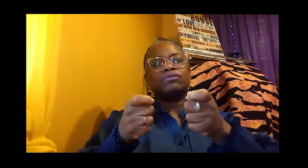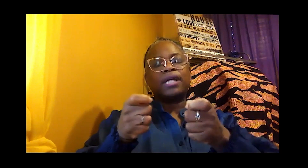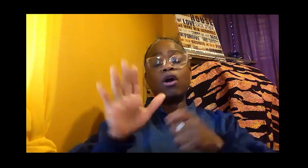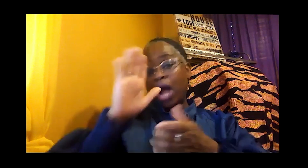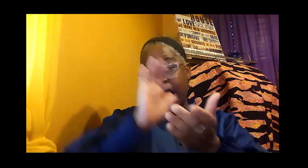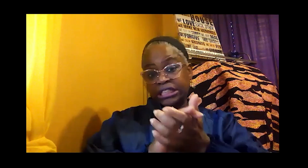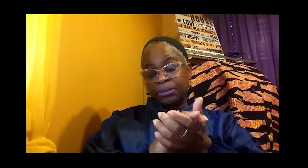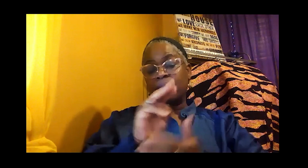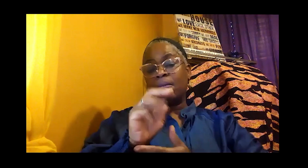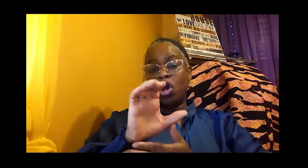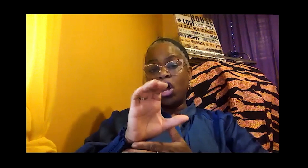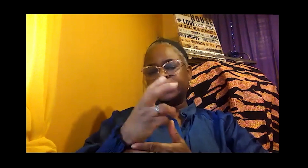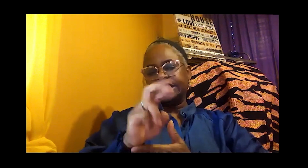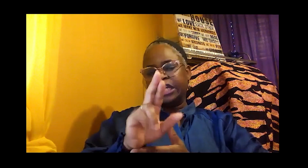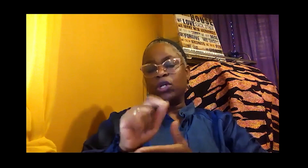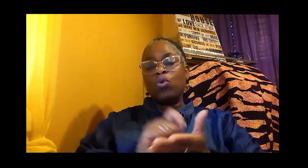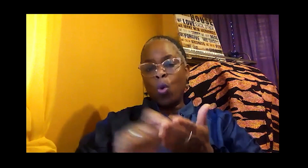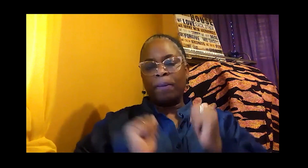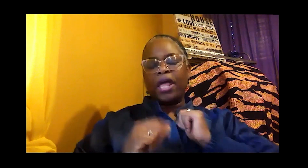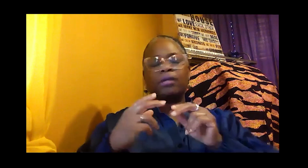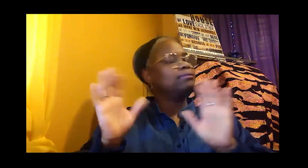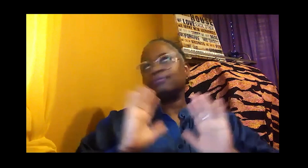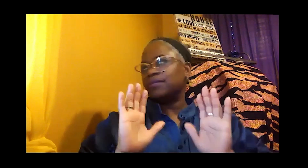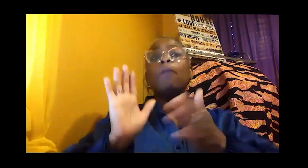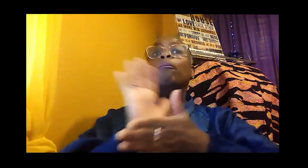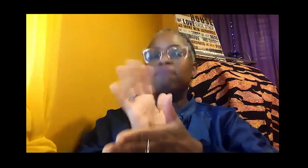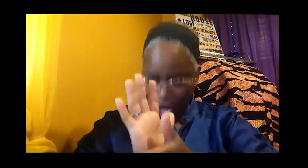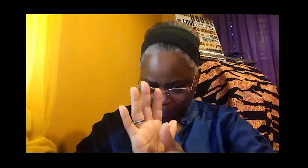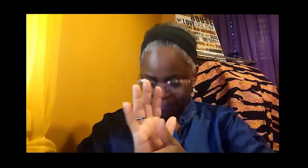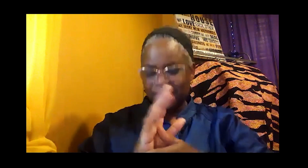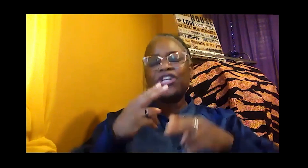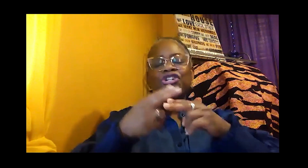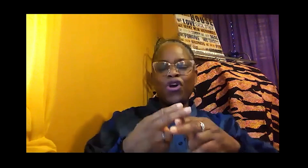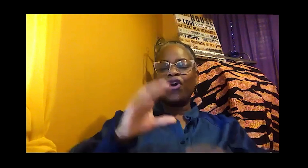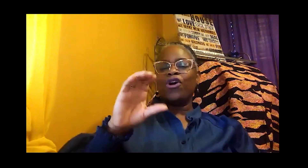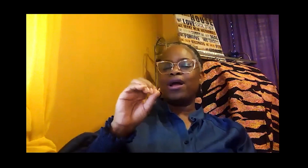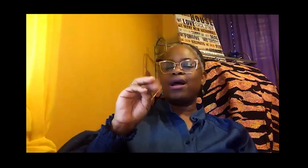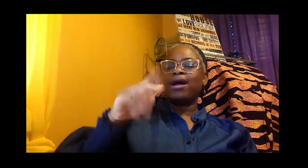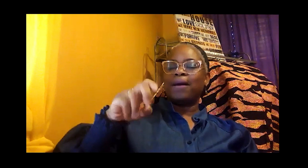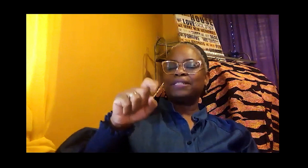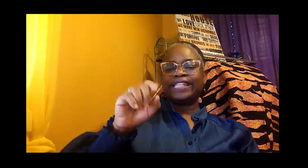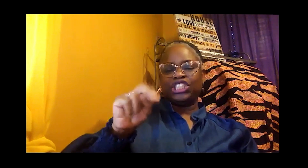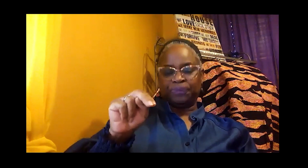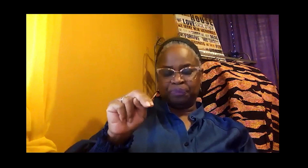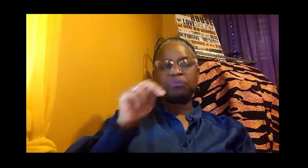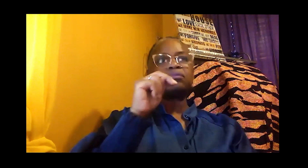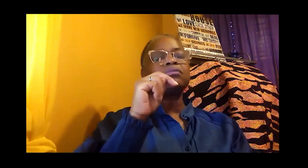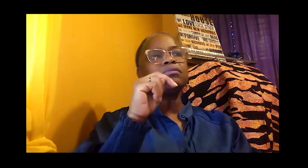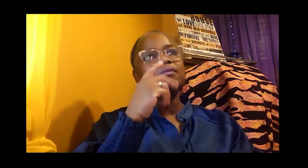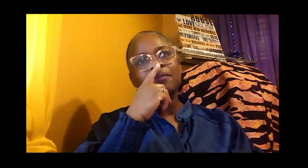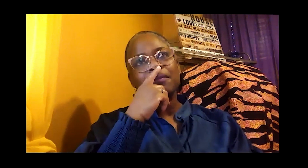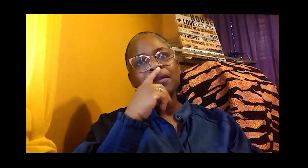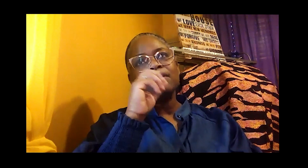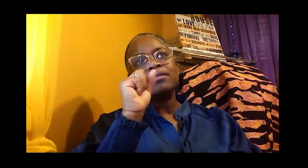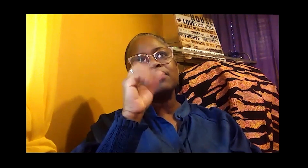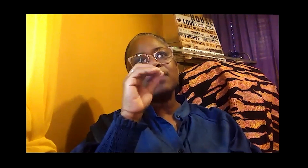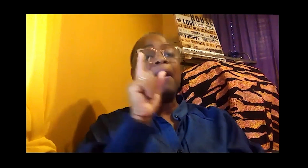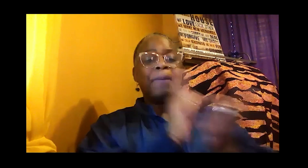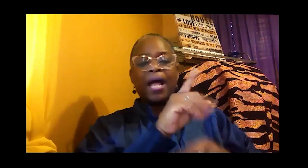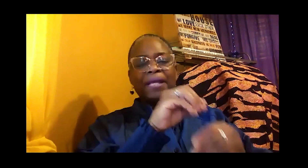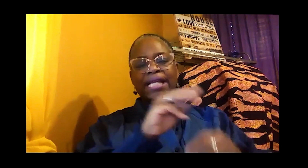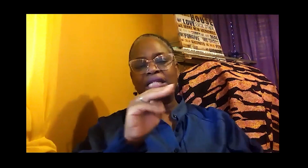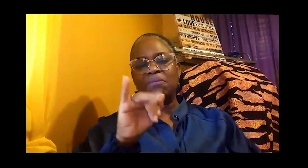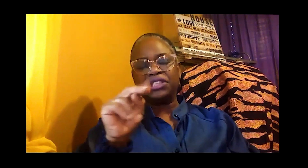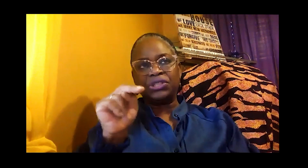director and her husband Marc Chéry, who wrote the short film "Compensation". I met